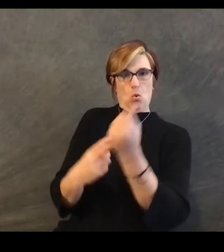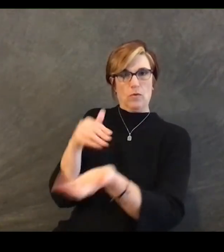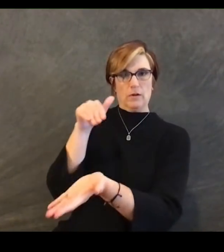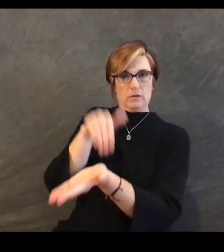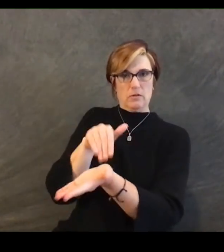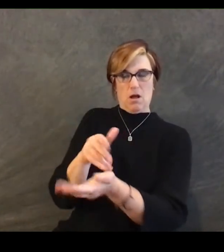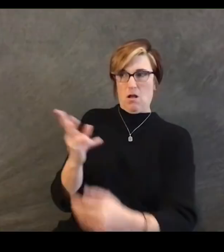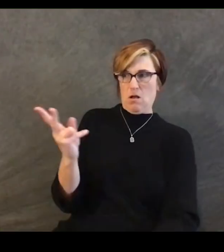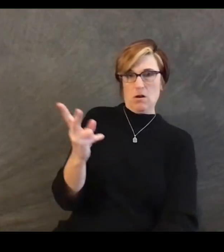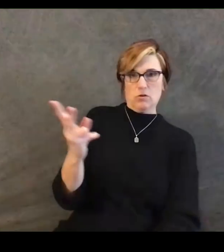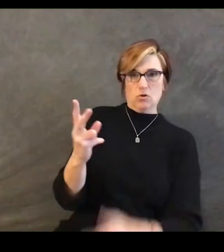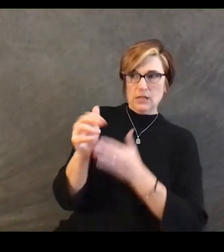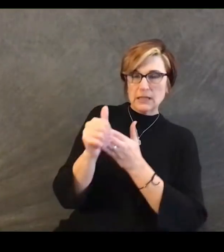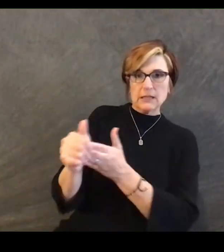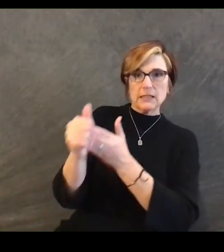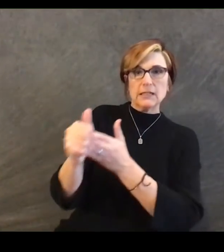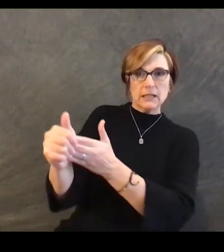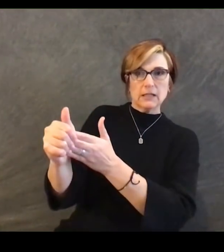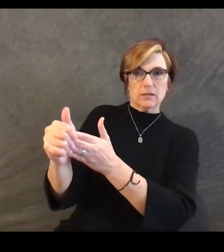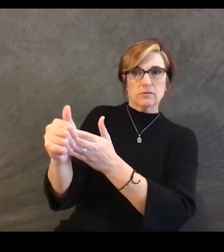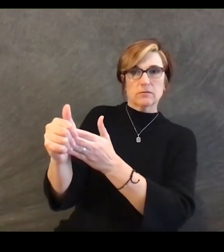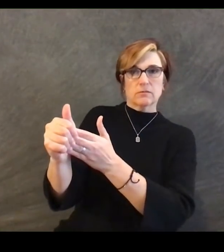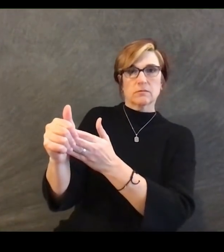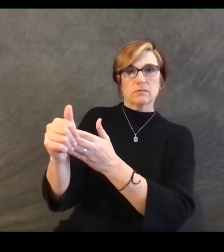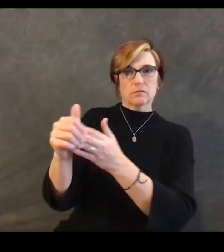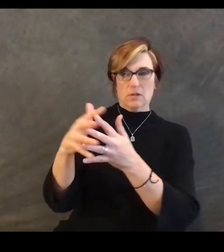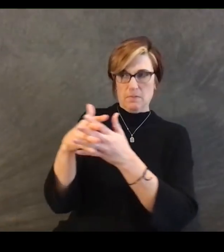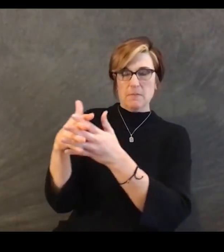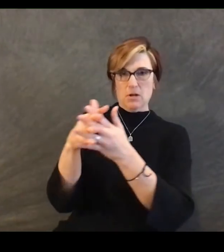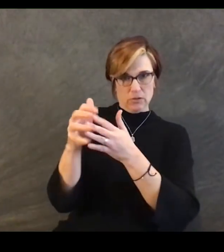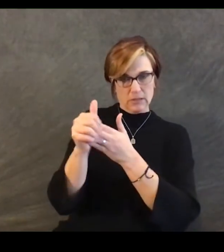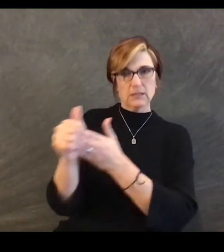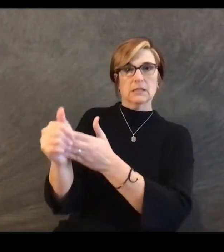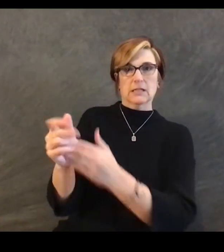through this challenging time the American people have now seen what the